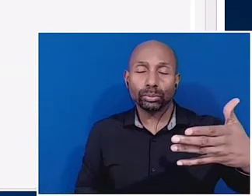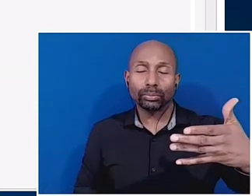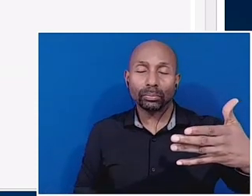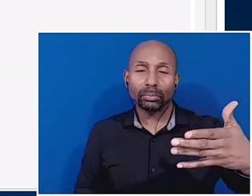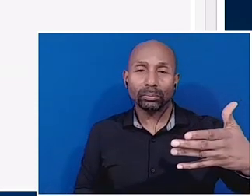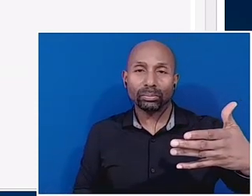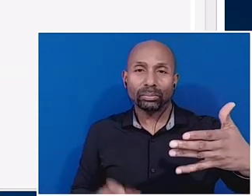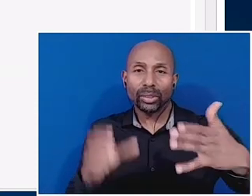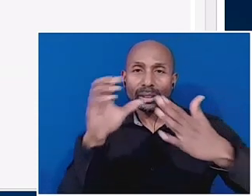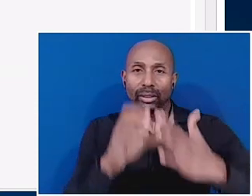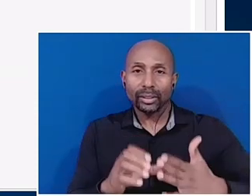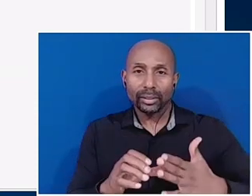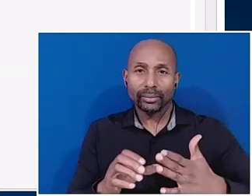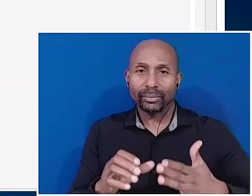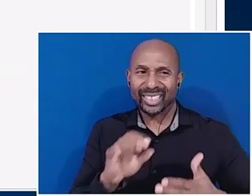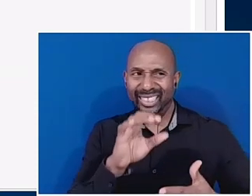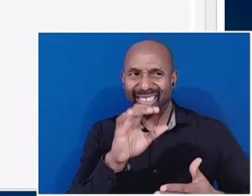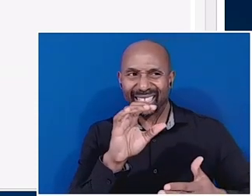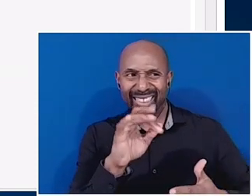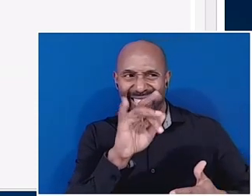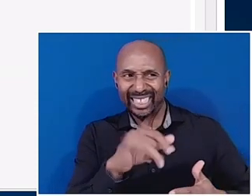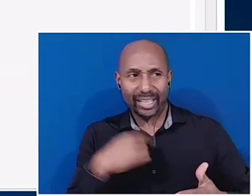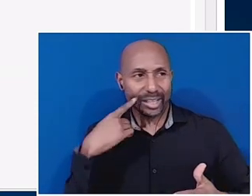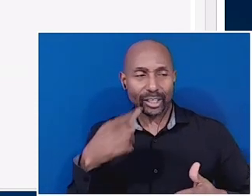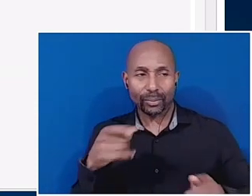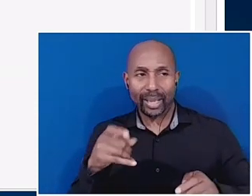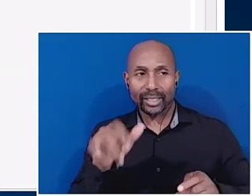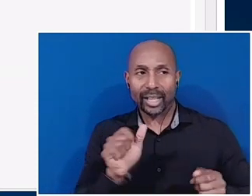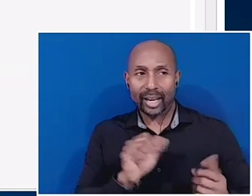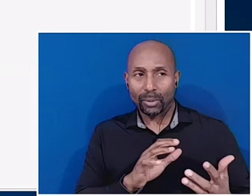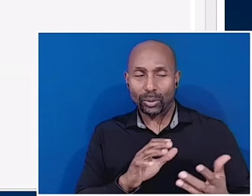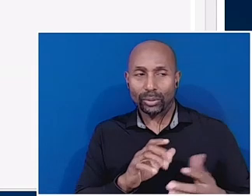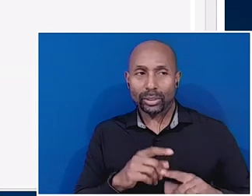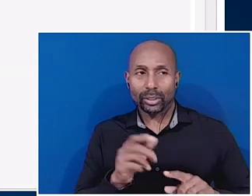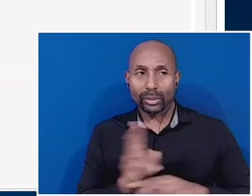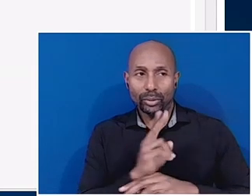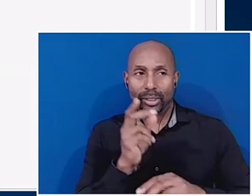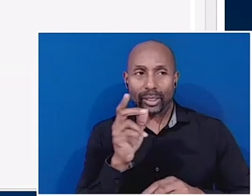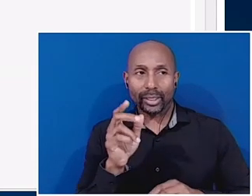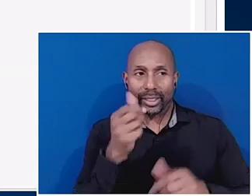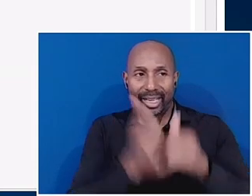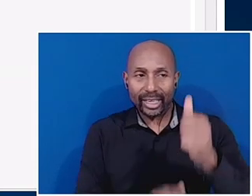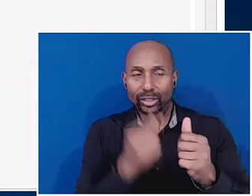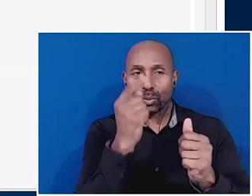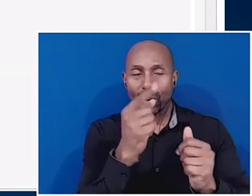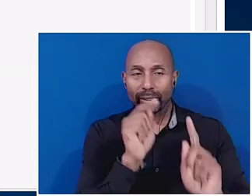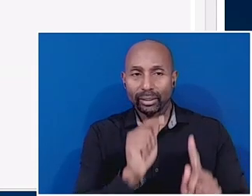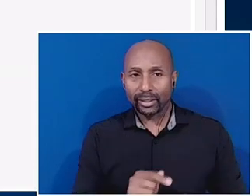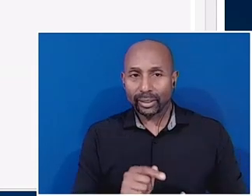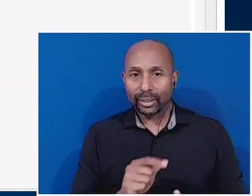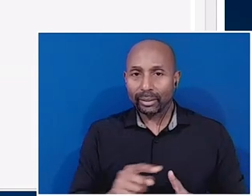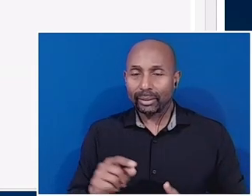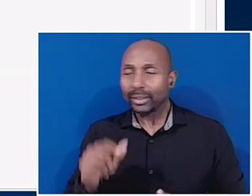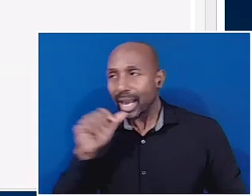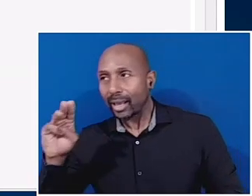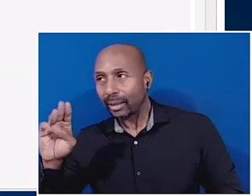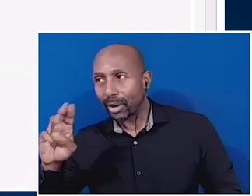going to manage them, but I just- I think this is, unnecessary repetition of things